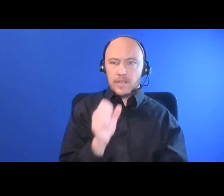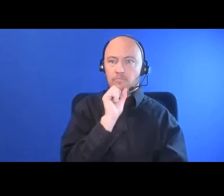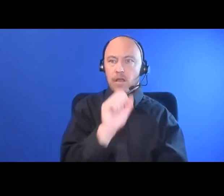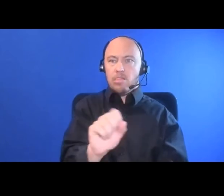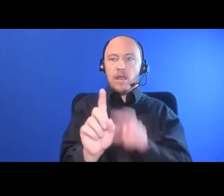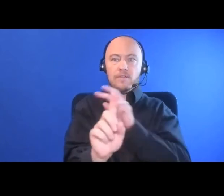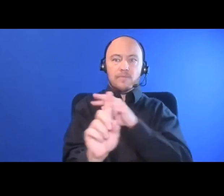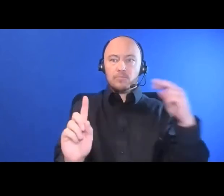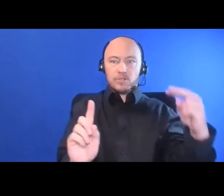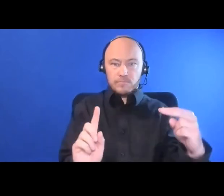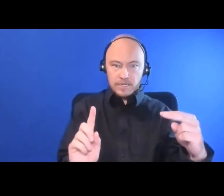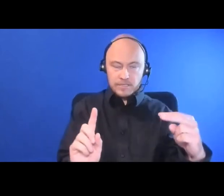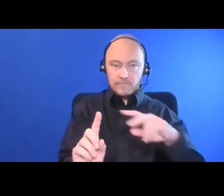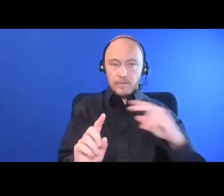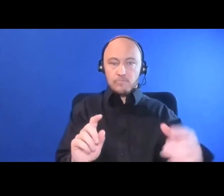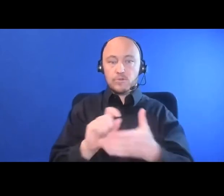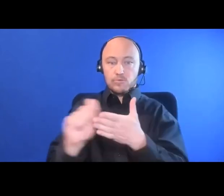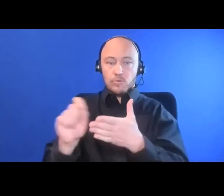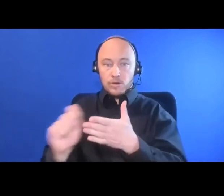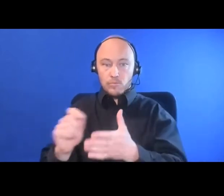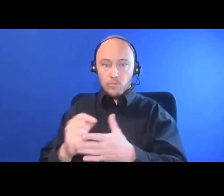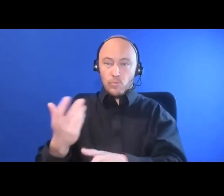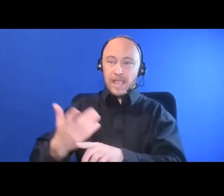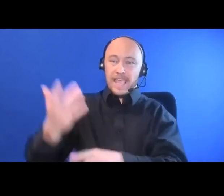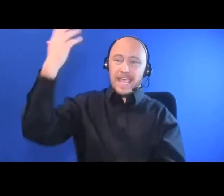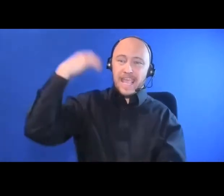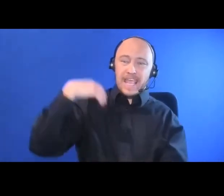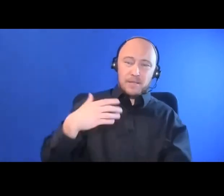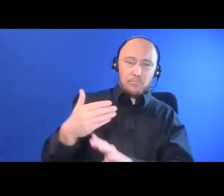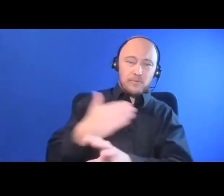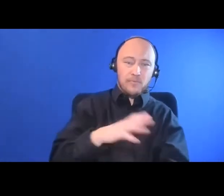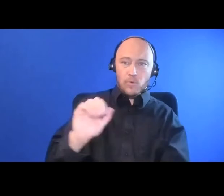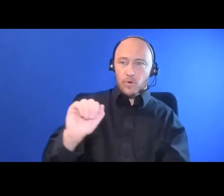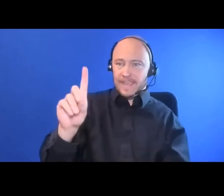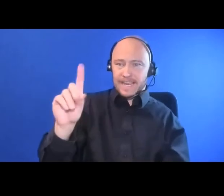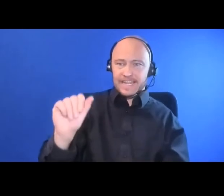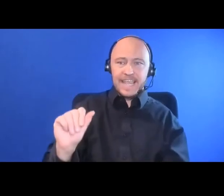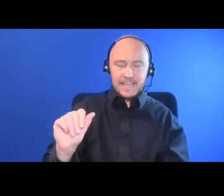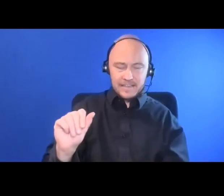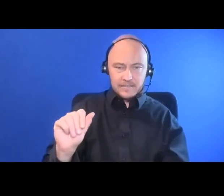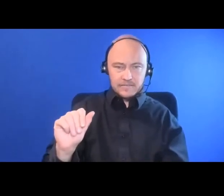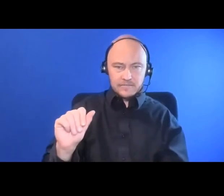I love the perspective of writers who grew up way pre ADA. I just think that was 1990,